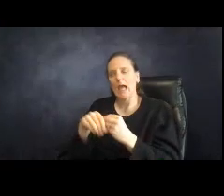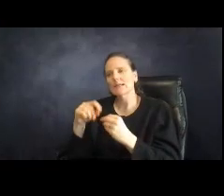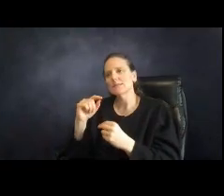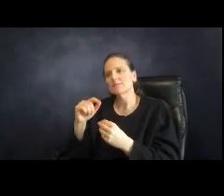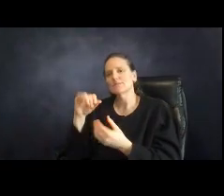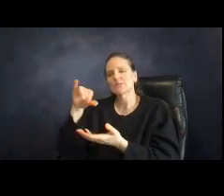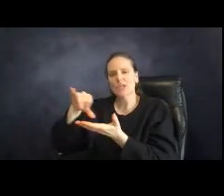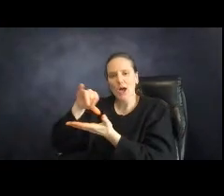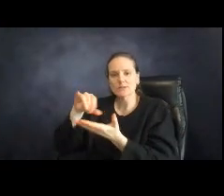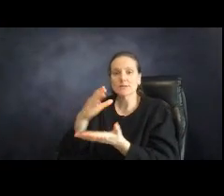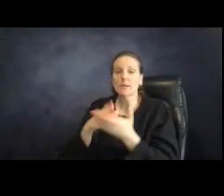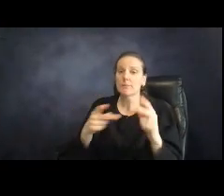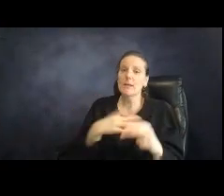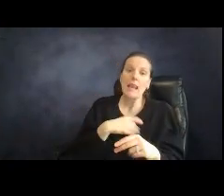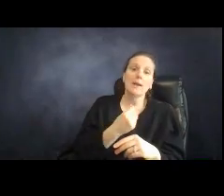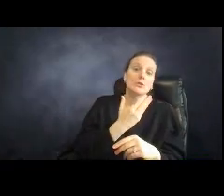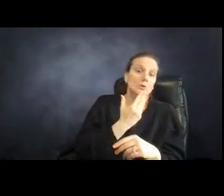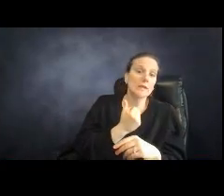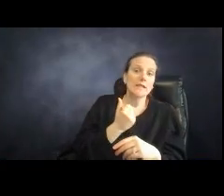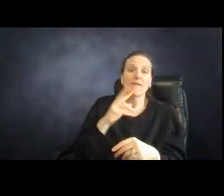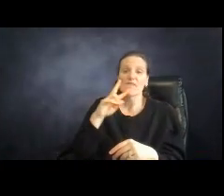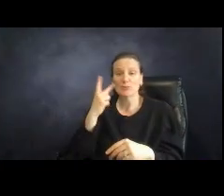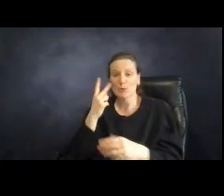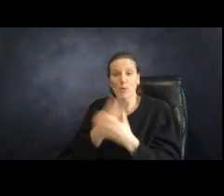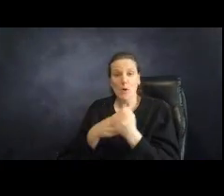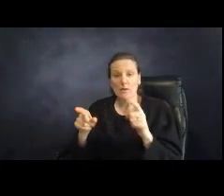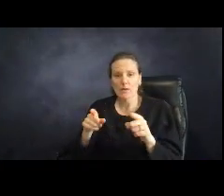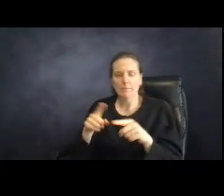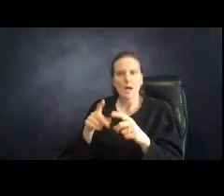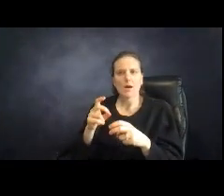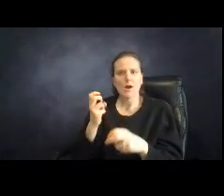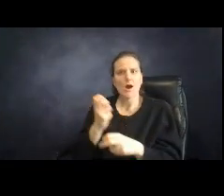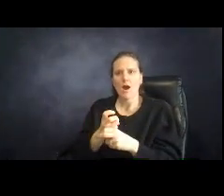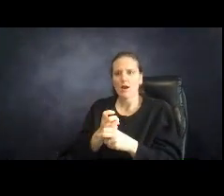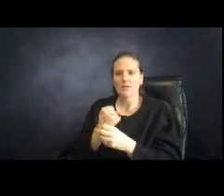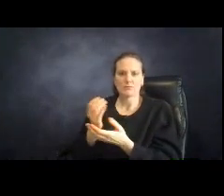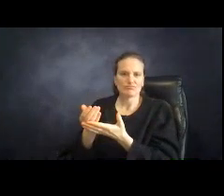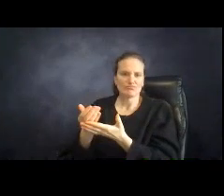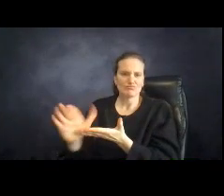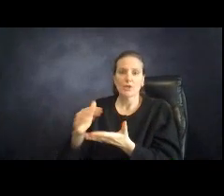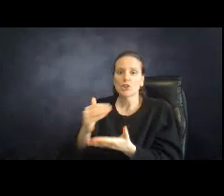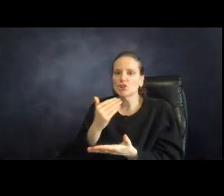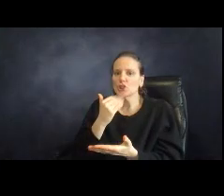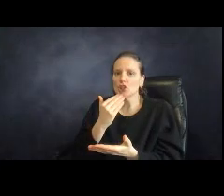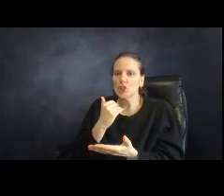You can, you can like both, but there are a lot of people who have a tough time getting off sugar because they don't really like vegetables.